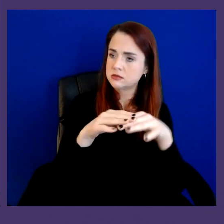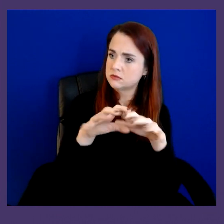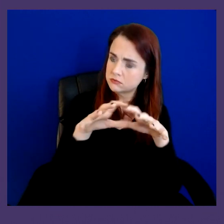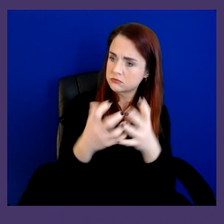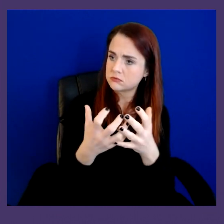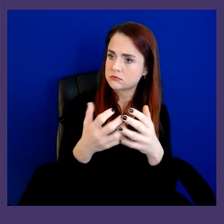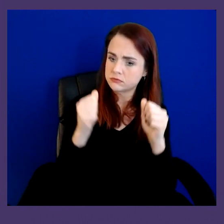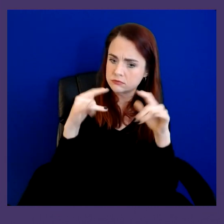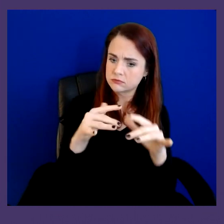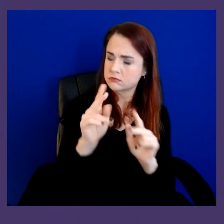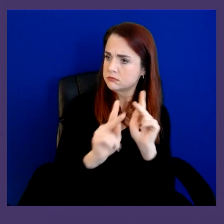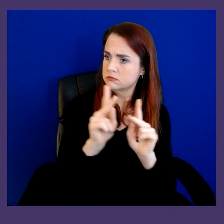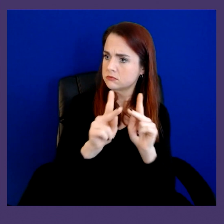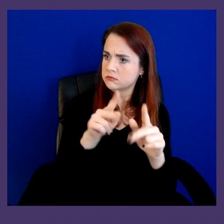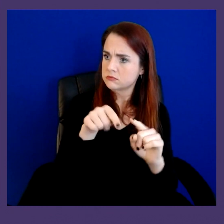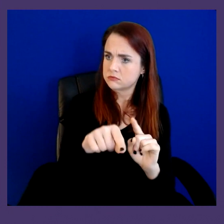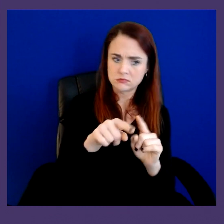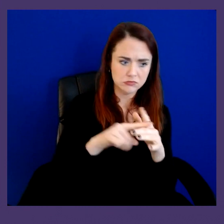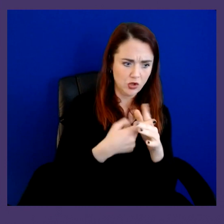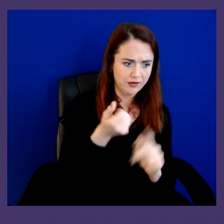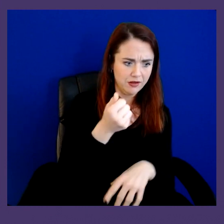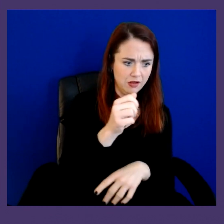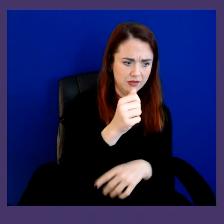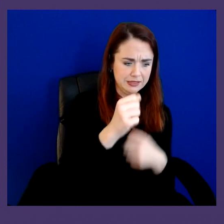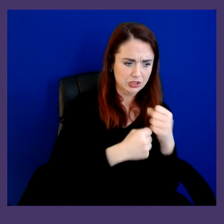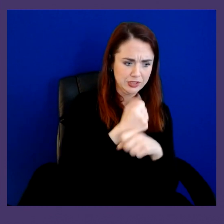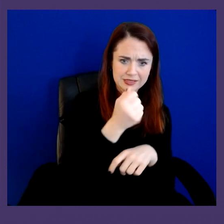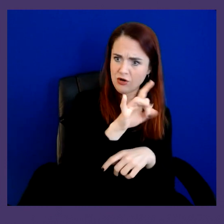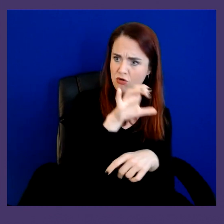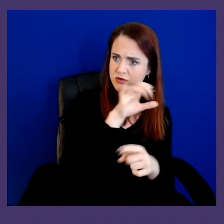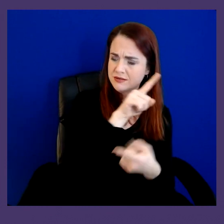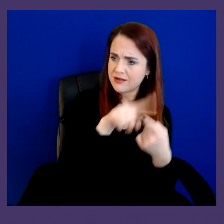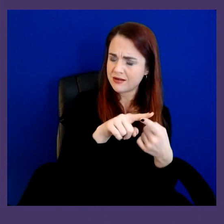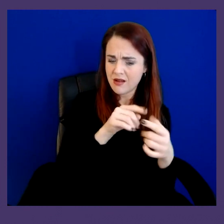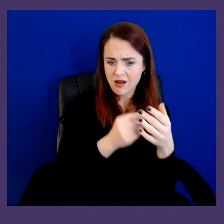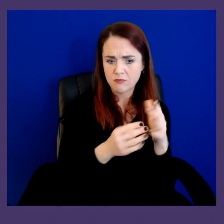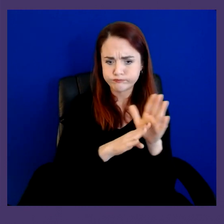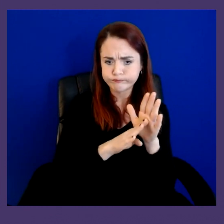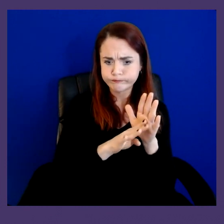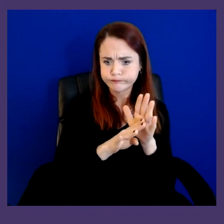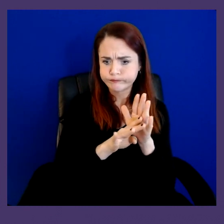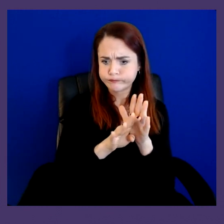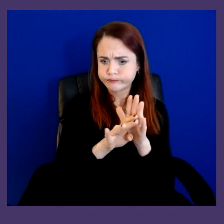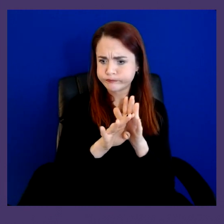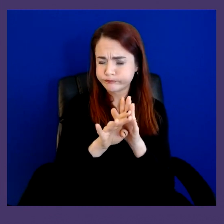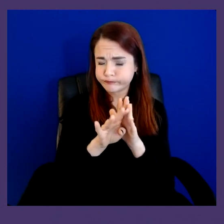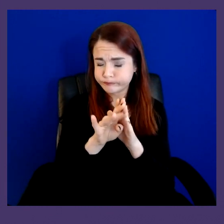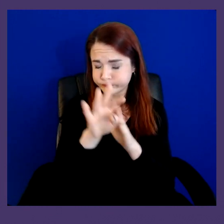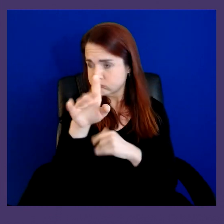Starting from 1800, the population grows slowly until it begins to rise more steeply around the 20th century. The most notable increases are seen in